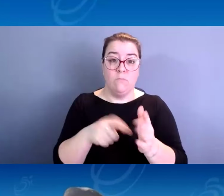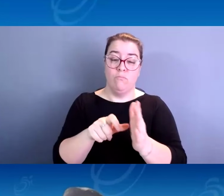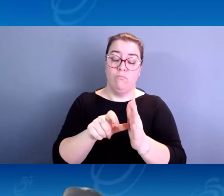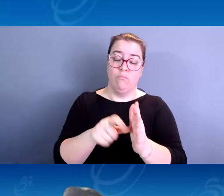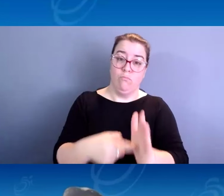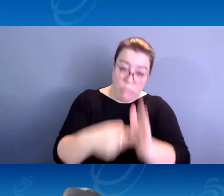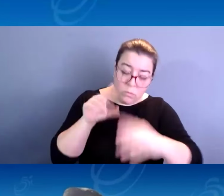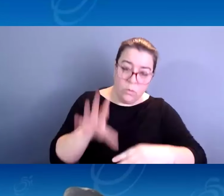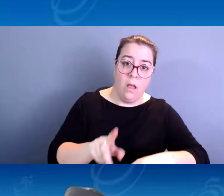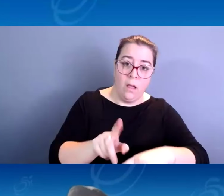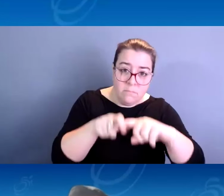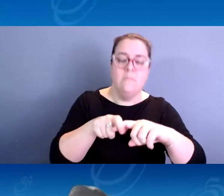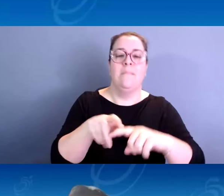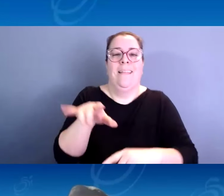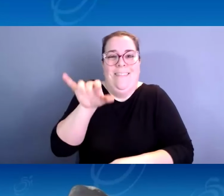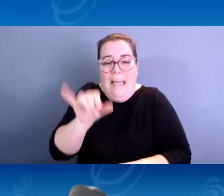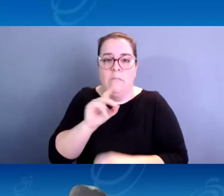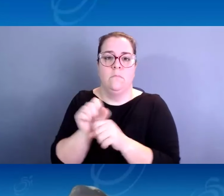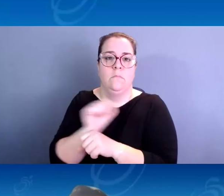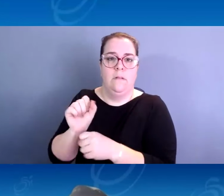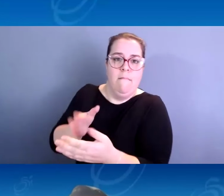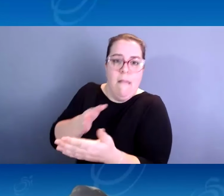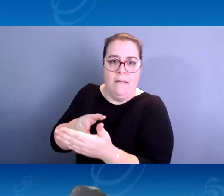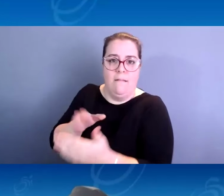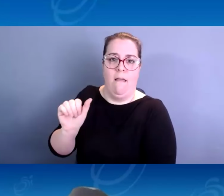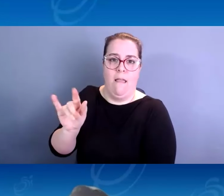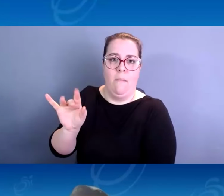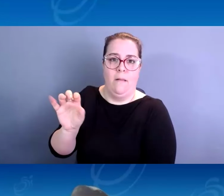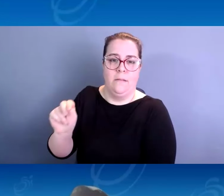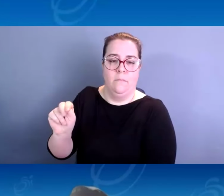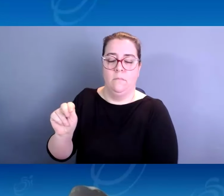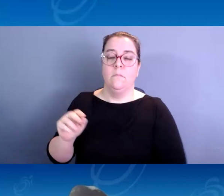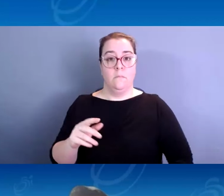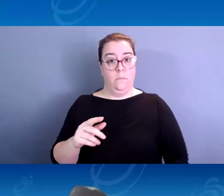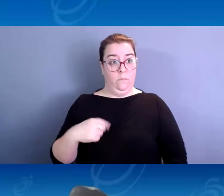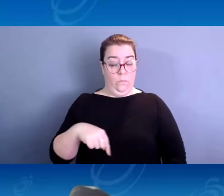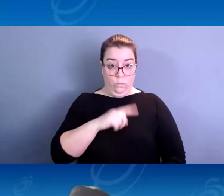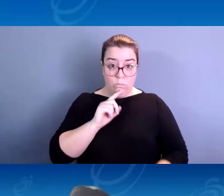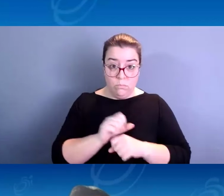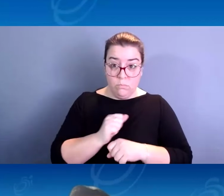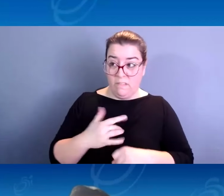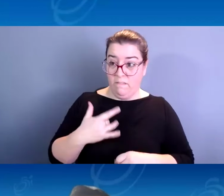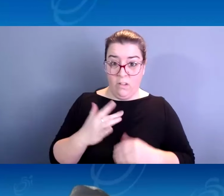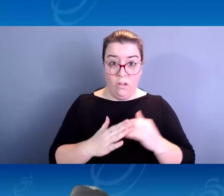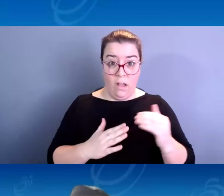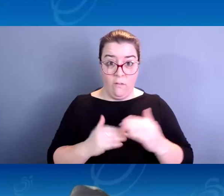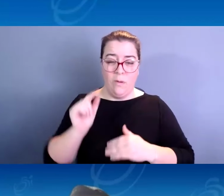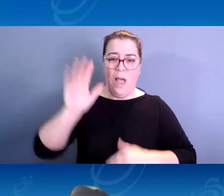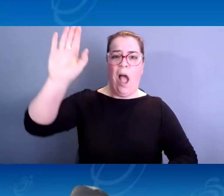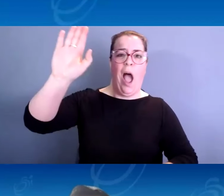But how many of us will actually feel comfortable doing that? And that the issue of how many of us will actually feel comfortable doing